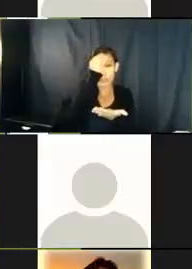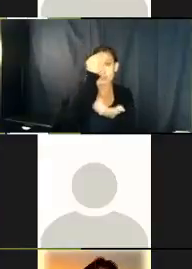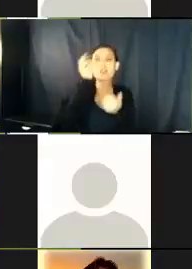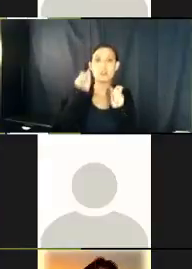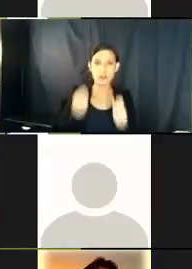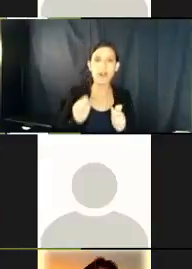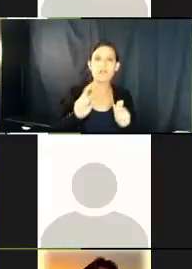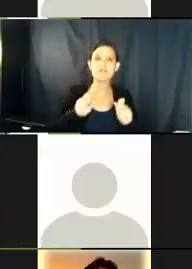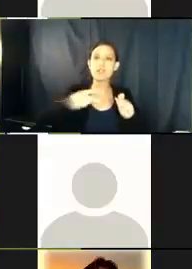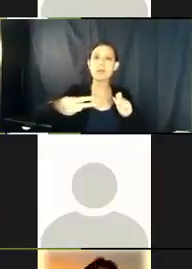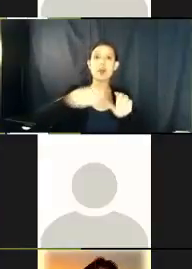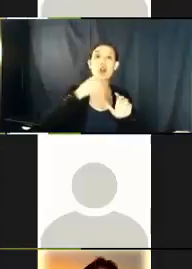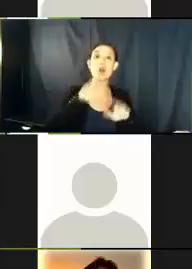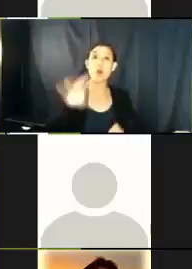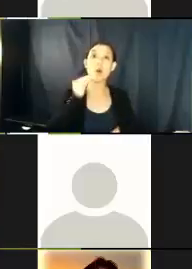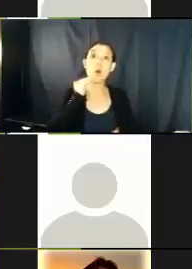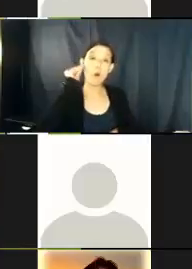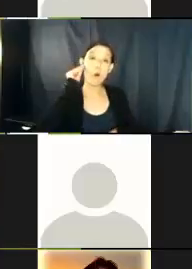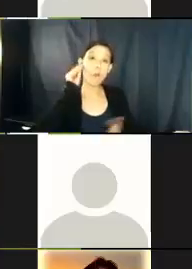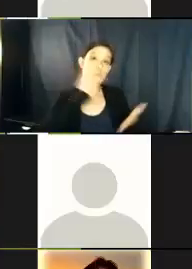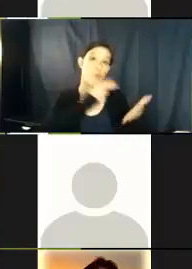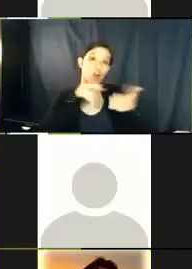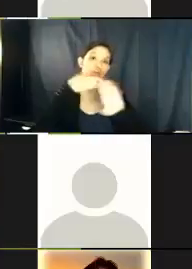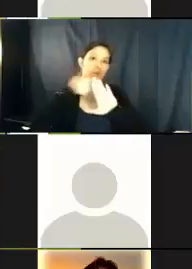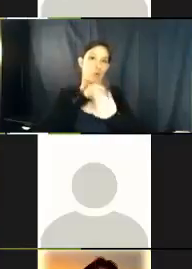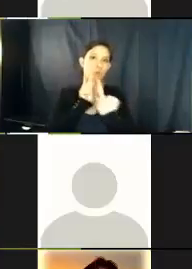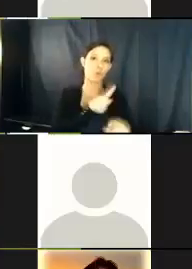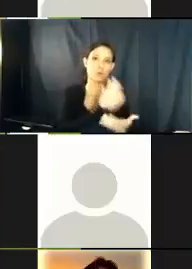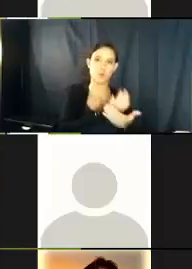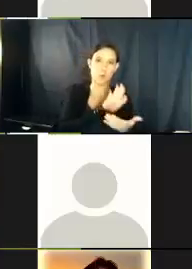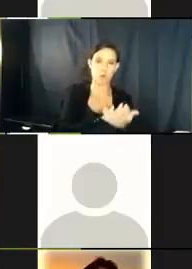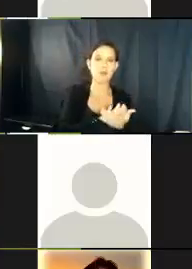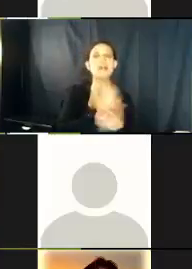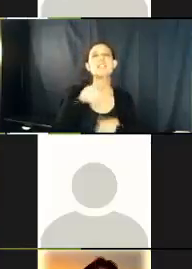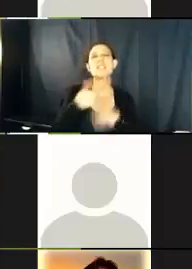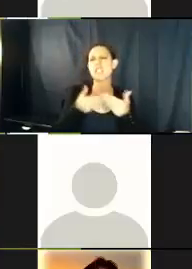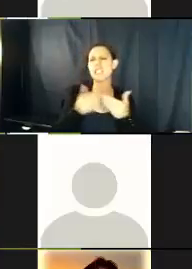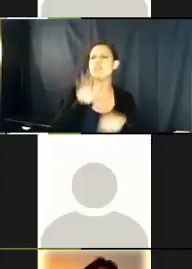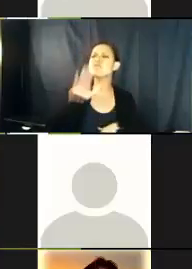It's a lot easier to convince a kiddo or an adult to go and watch a video than it is maybe